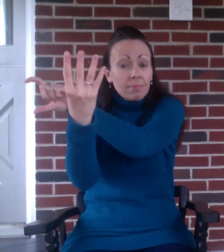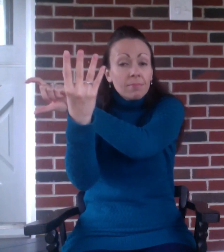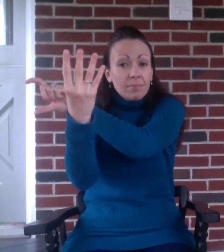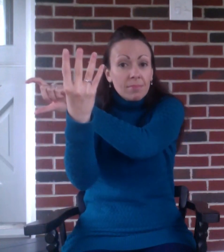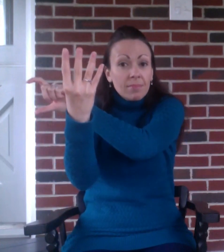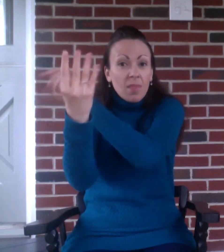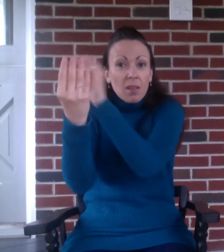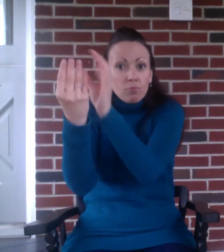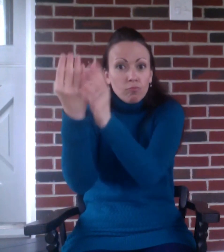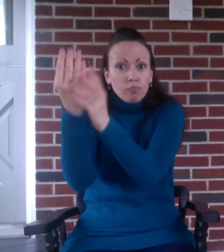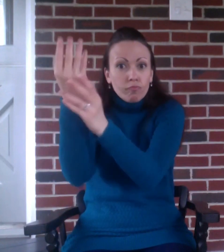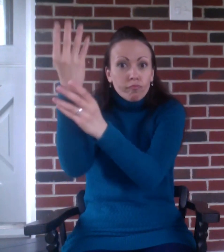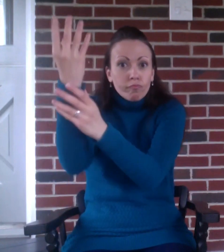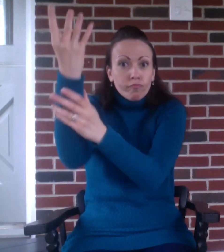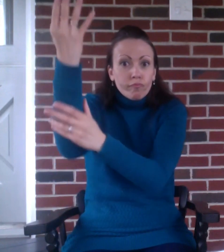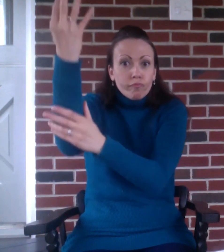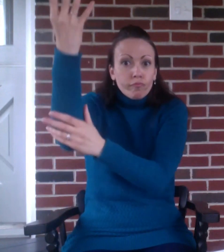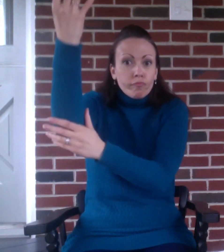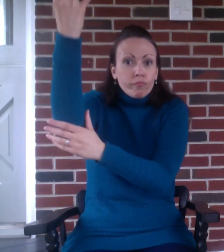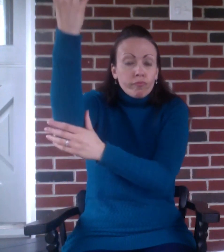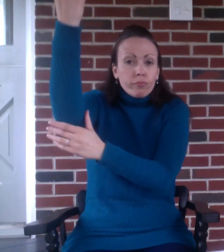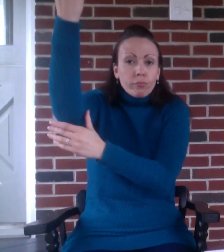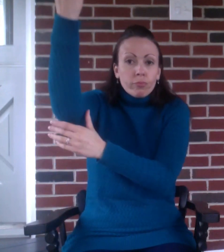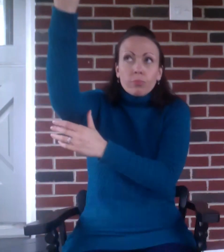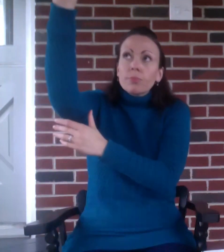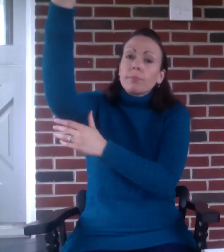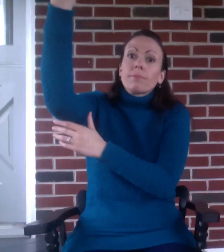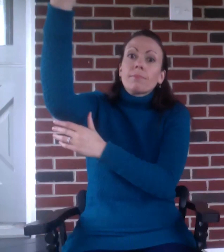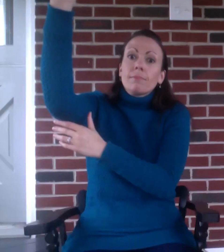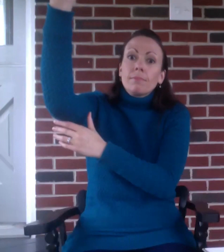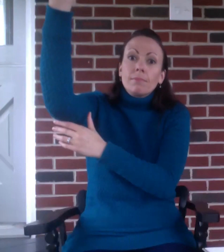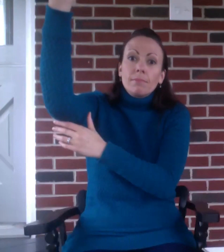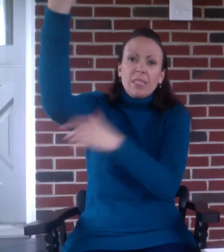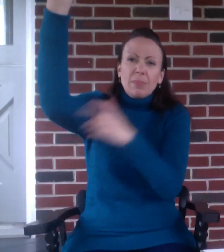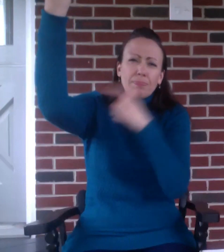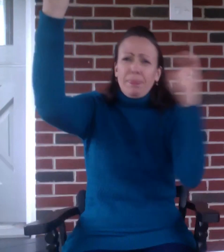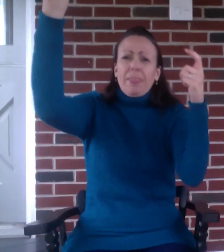is turn to your family member next to you and guess what I'm about to show you.